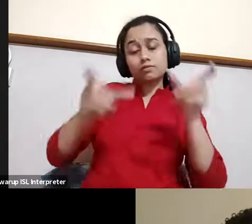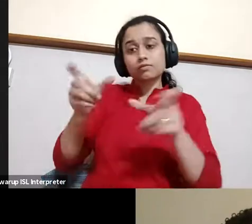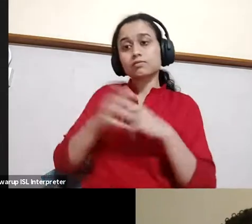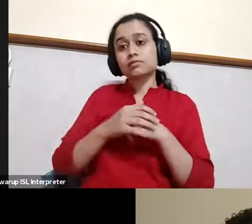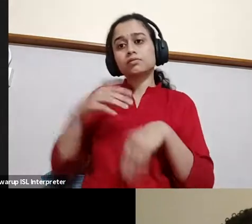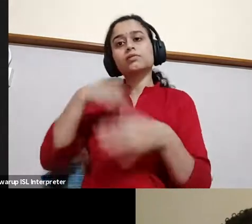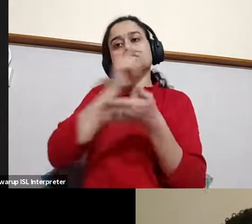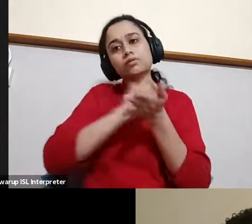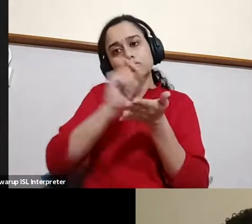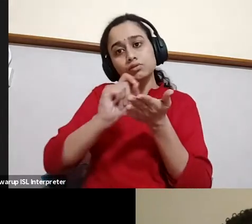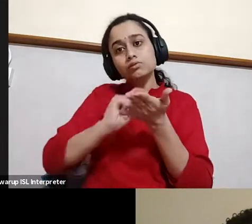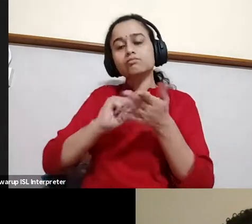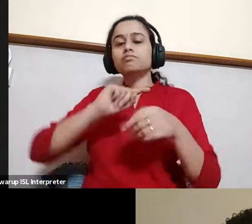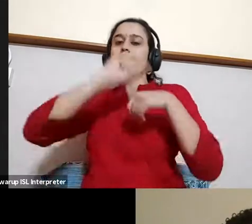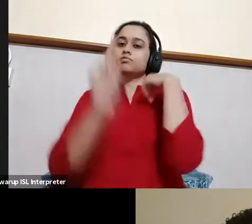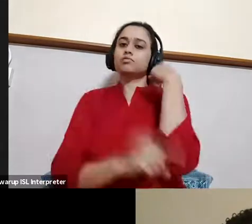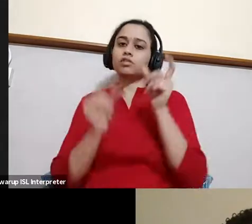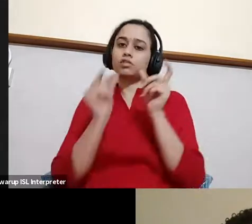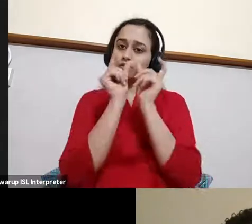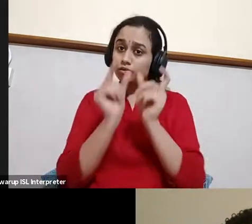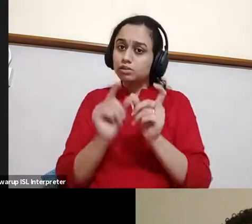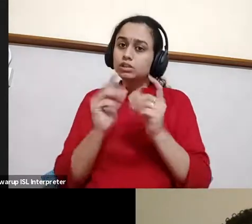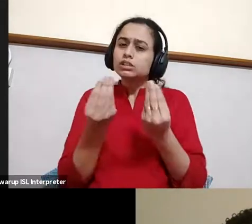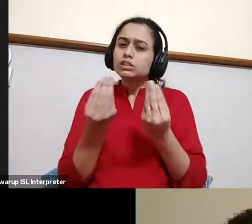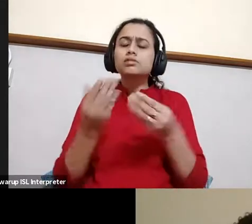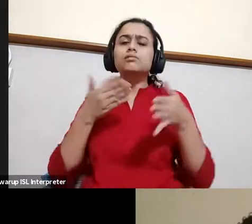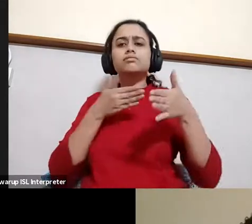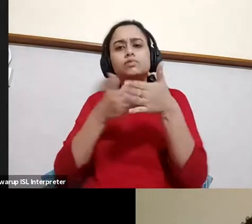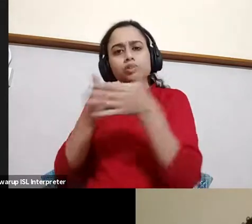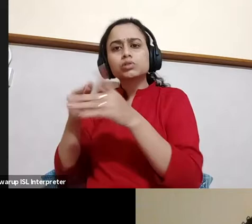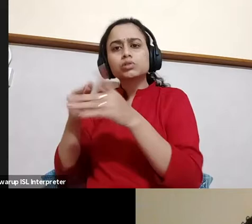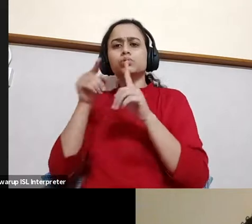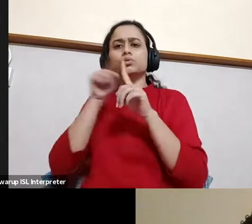afterward where we discuss some of the problems ethical and curatorial in putting forward a